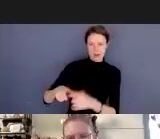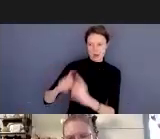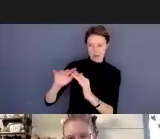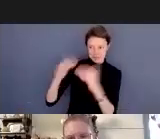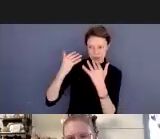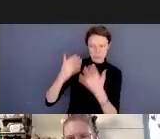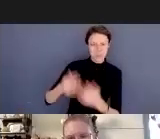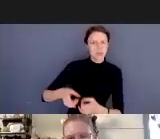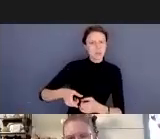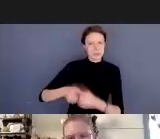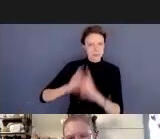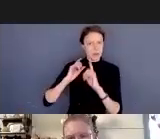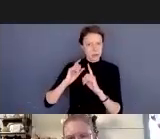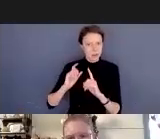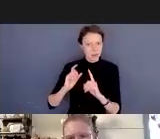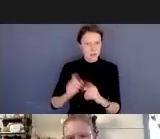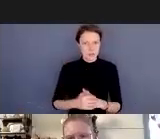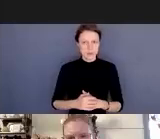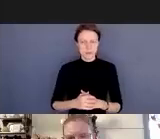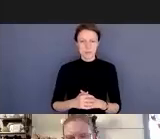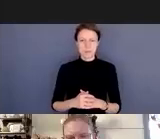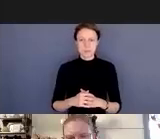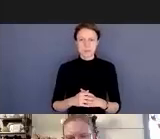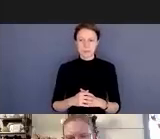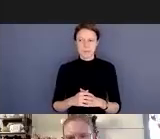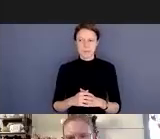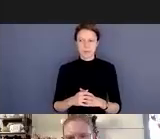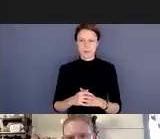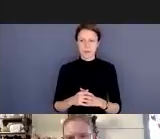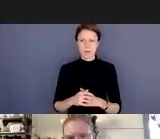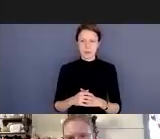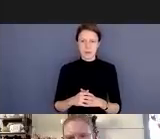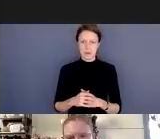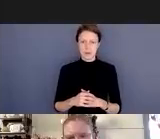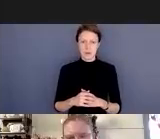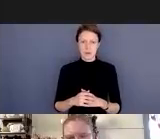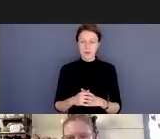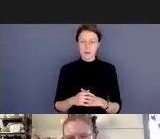persuasive conversation. This has really been borne out and, you know, we'll we'll delve into